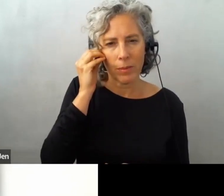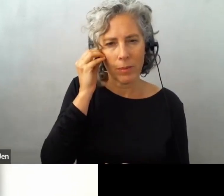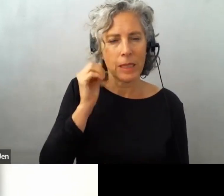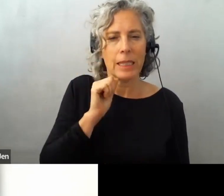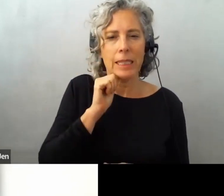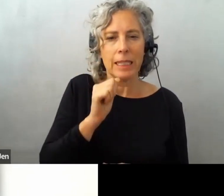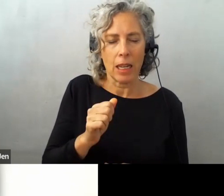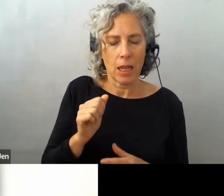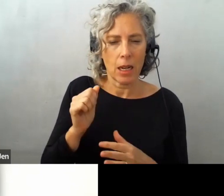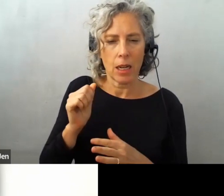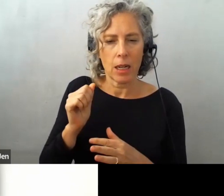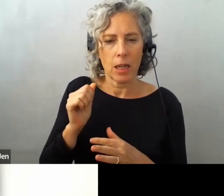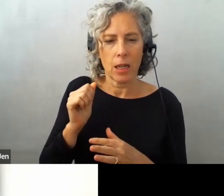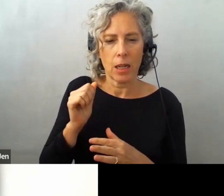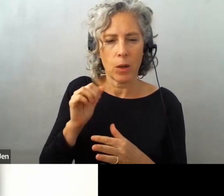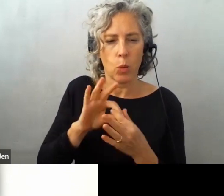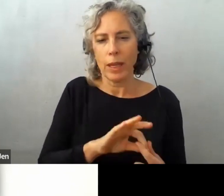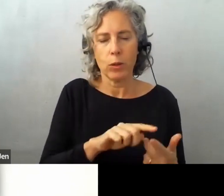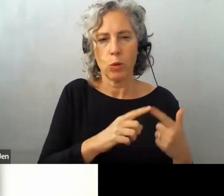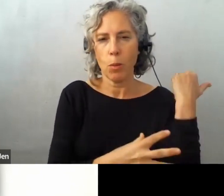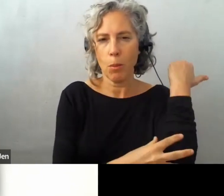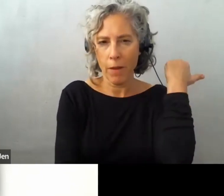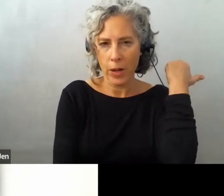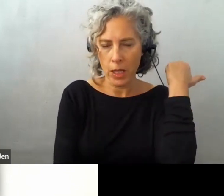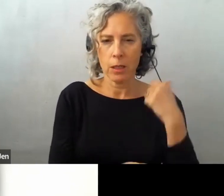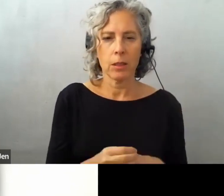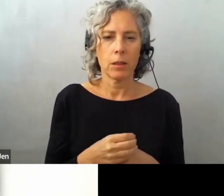tied to poverty, or tolerating